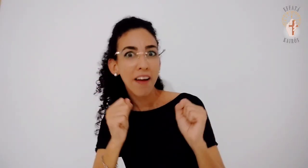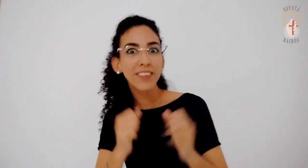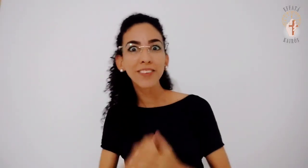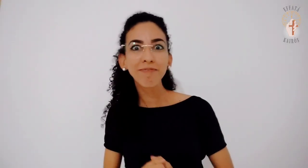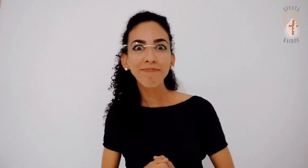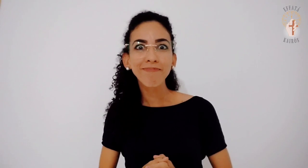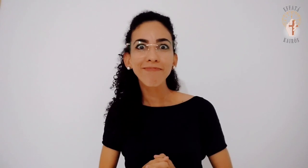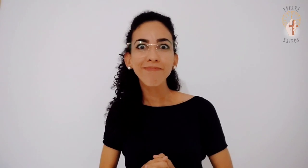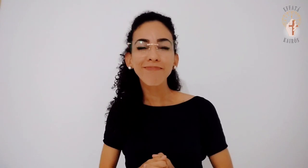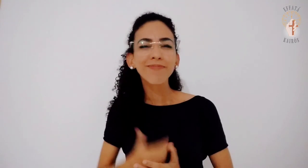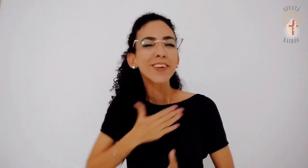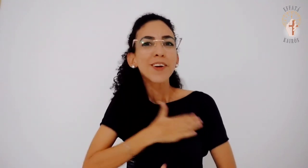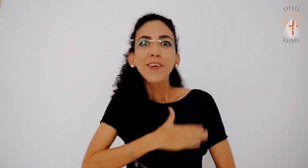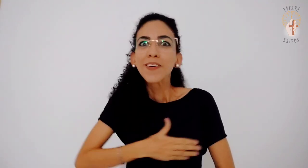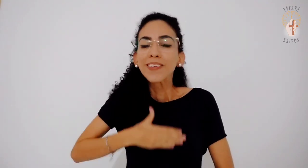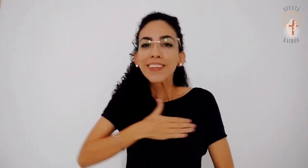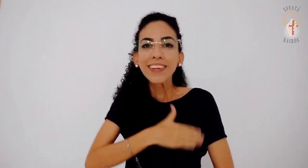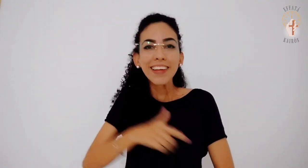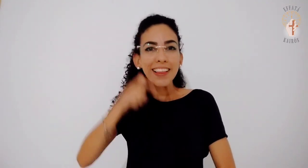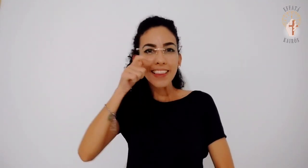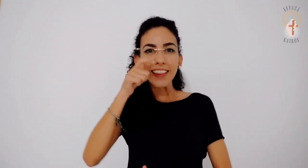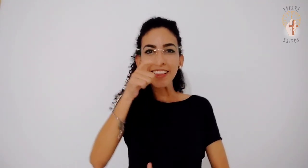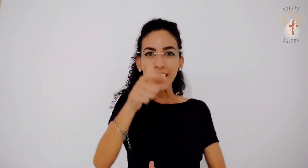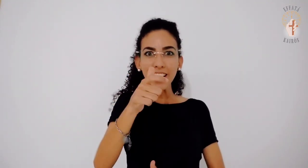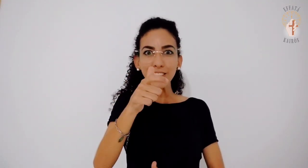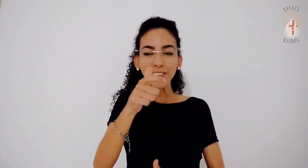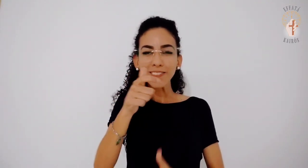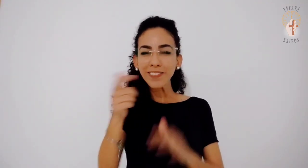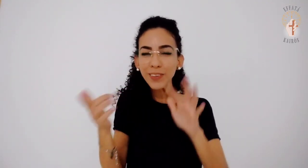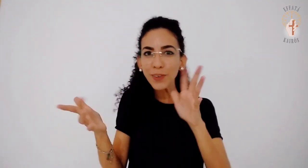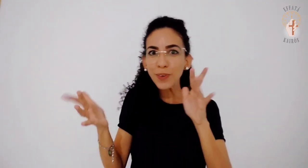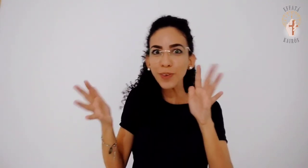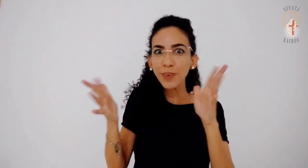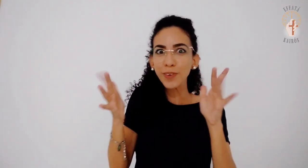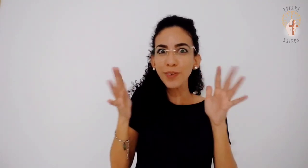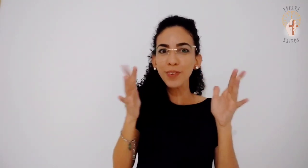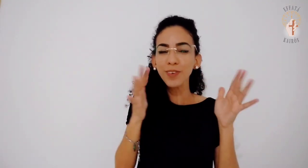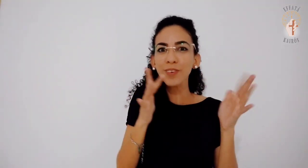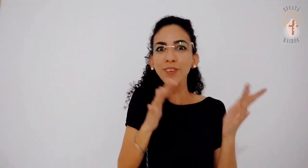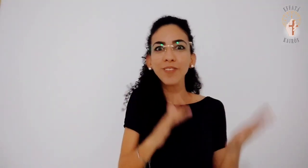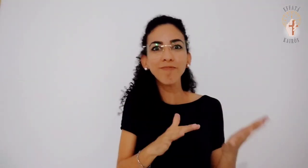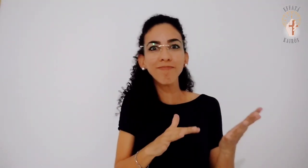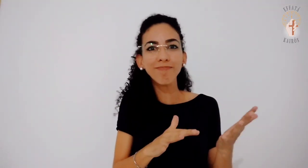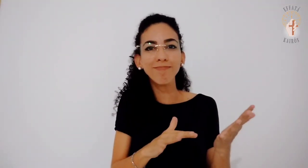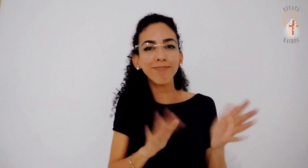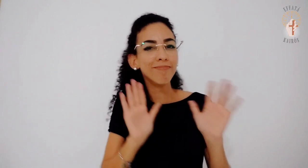Good movie!